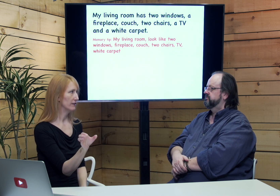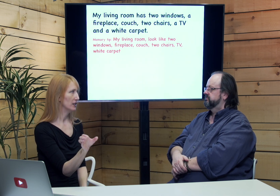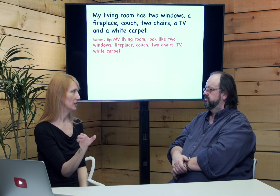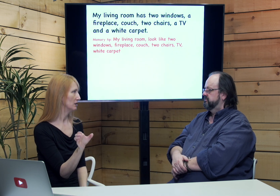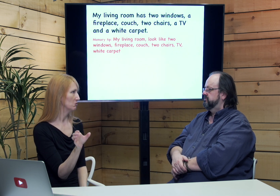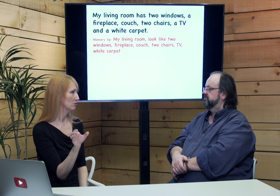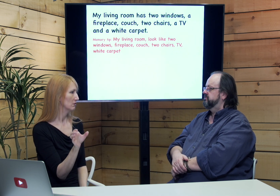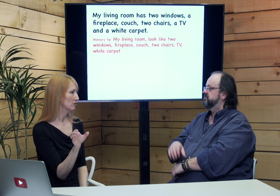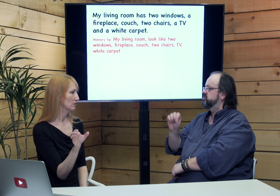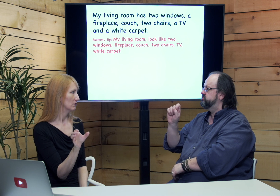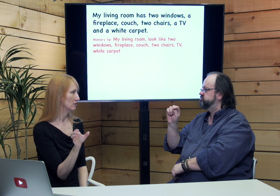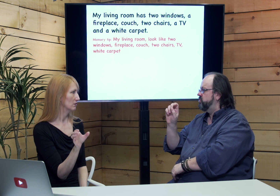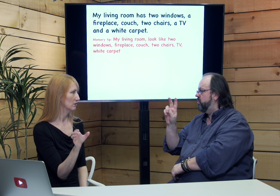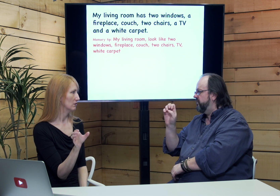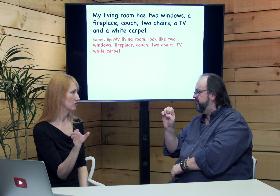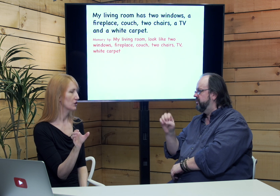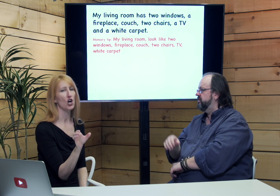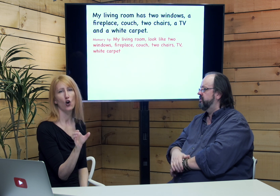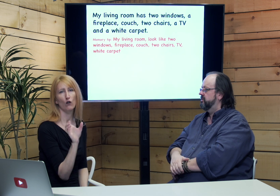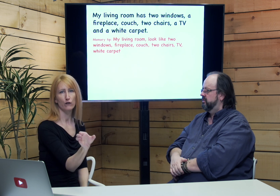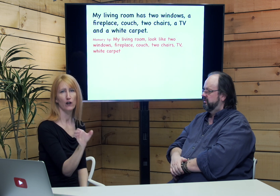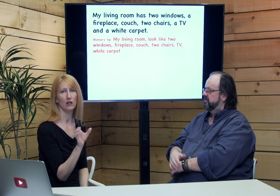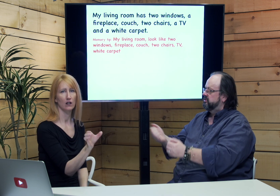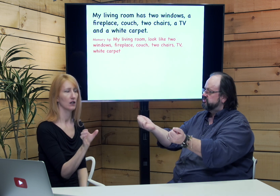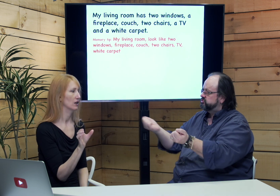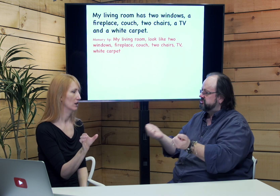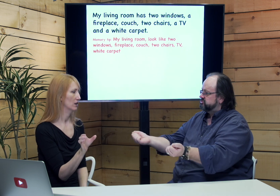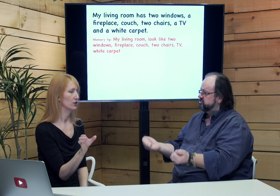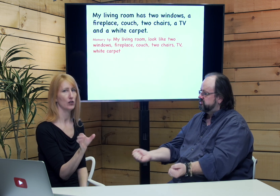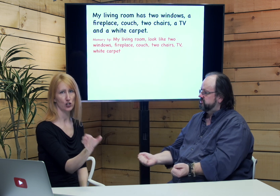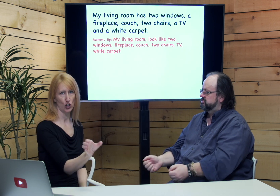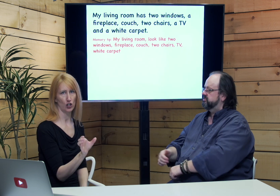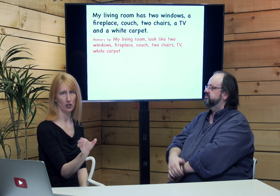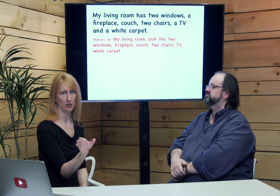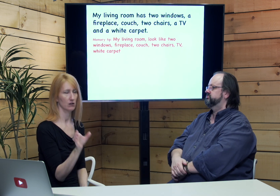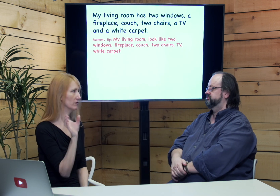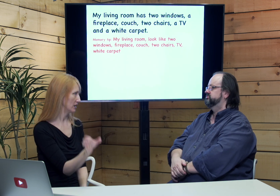TV, stove, dresser,